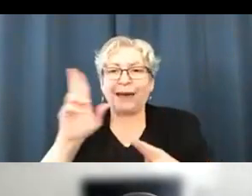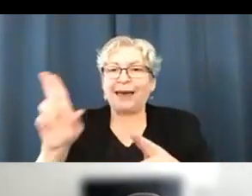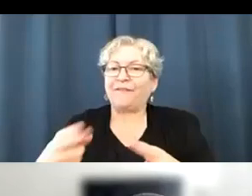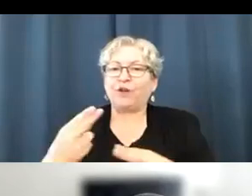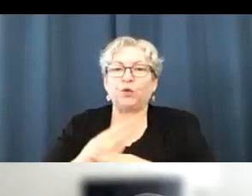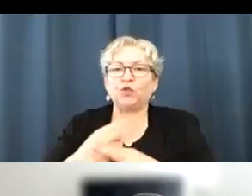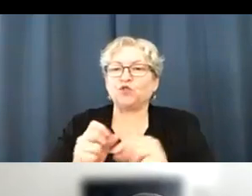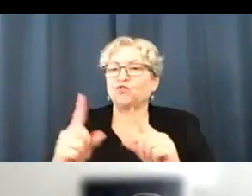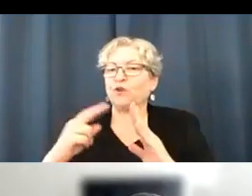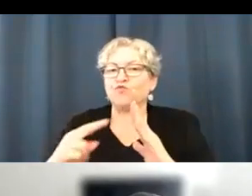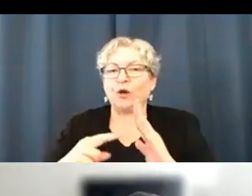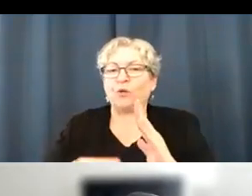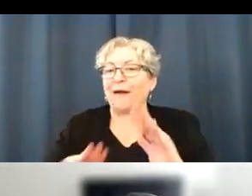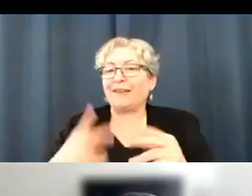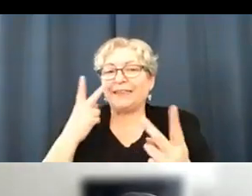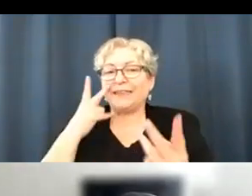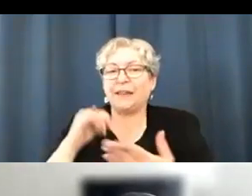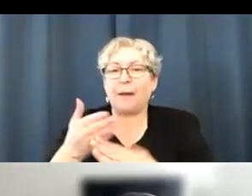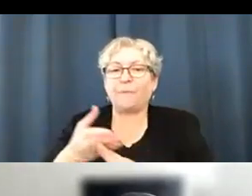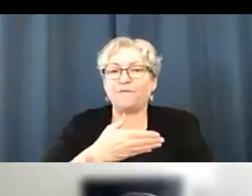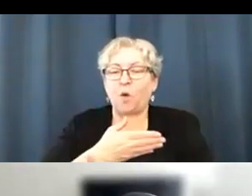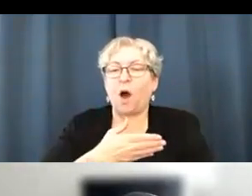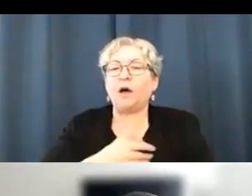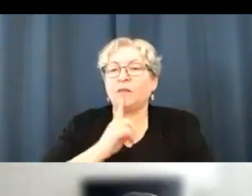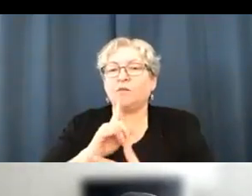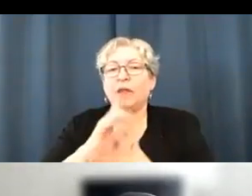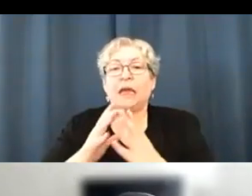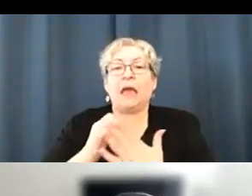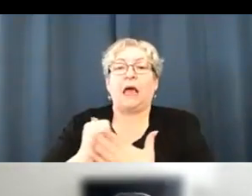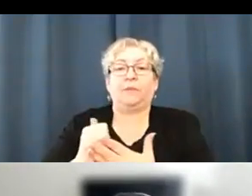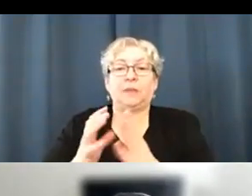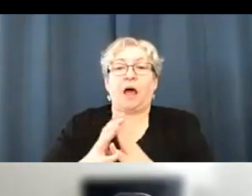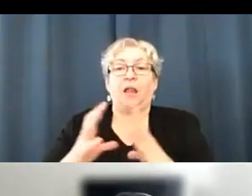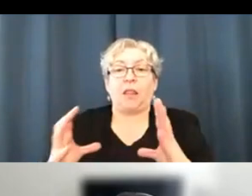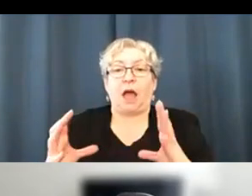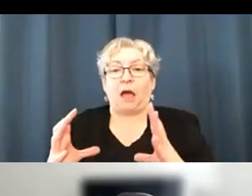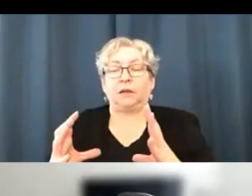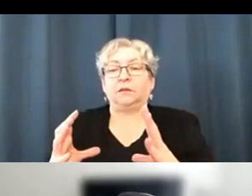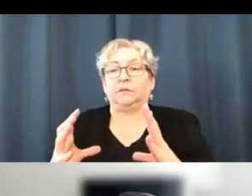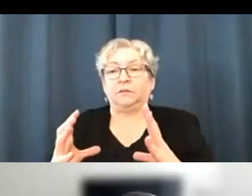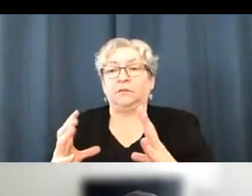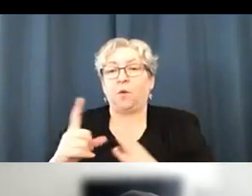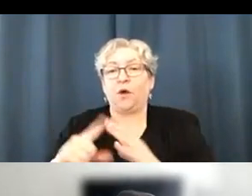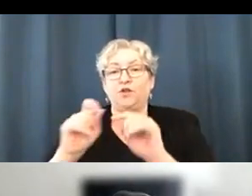or haven't seen before. So, it really helped you understand what the screen reader is reading out loud to you.